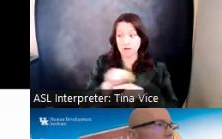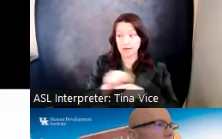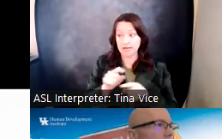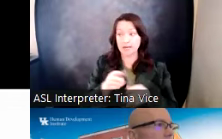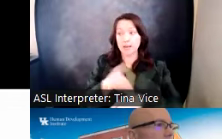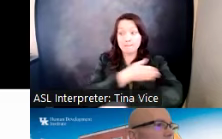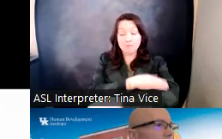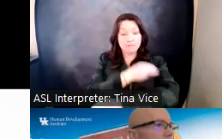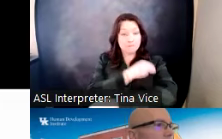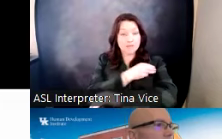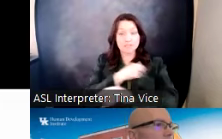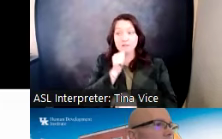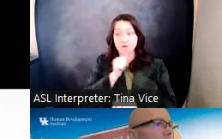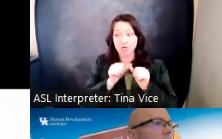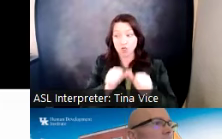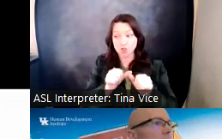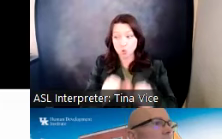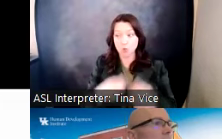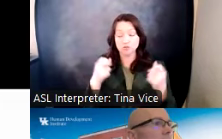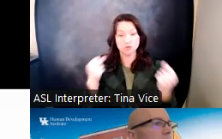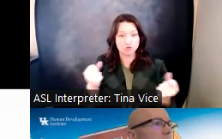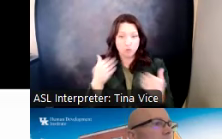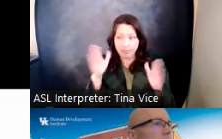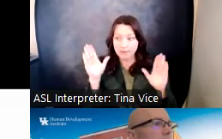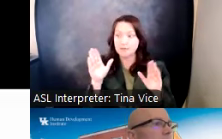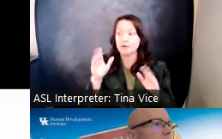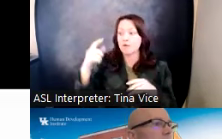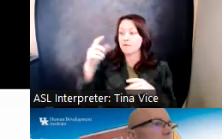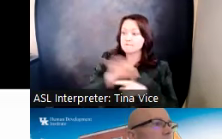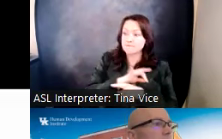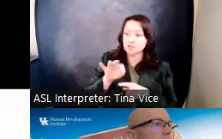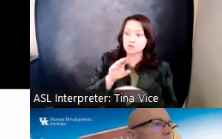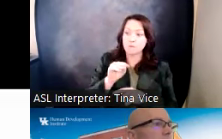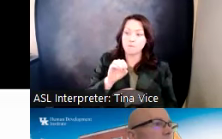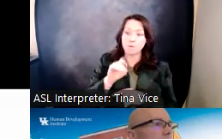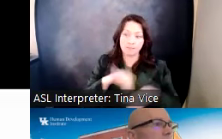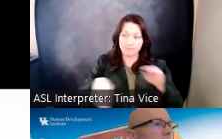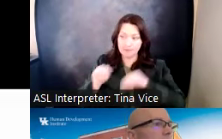well as their functional mobility and cognitive functioning. And then when you combine both aerobic and strength